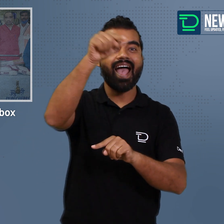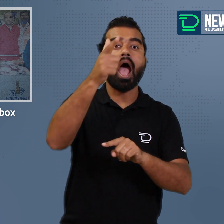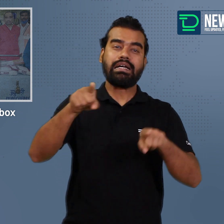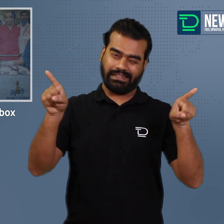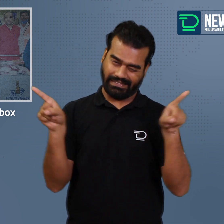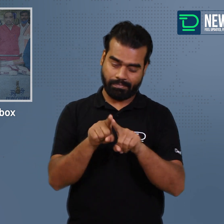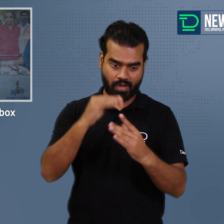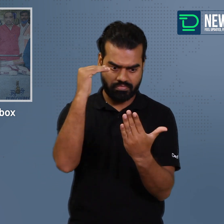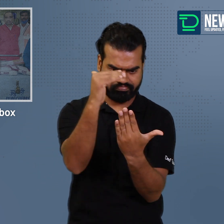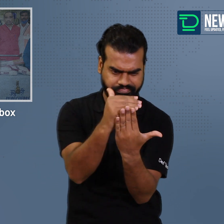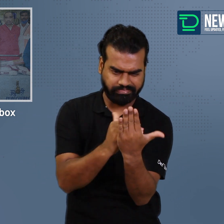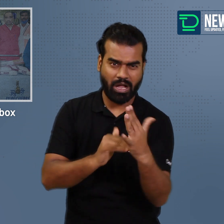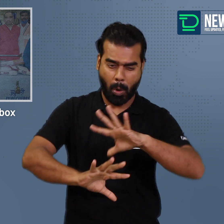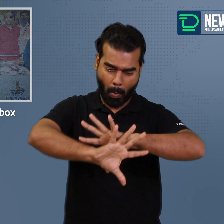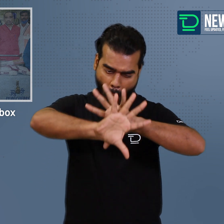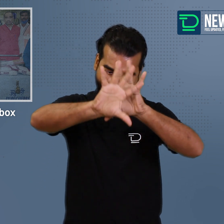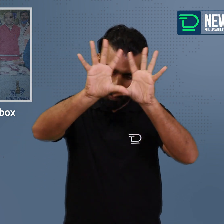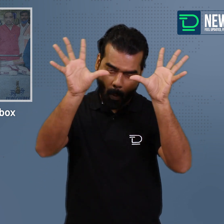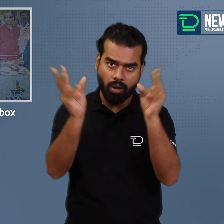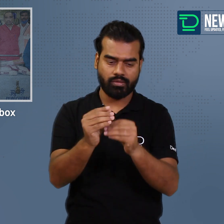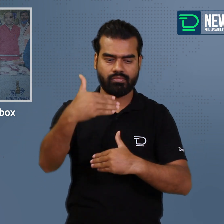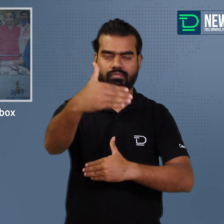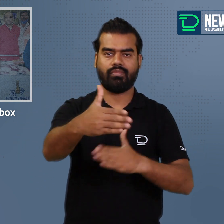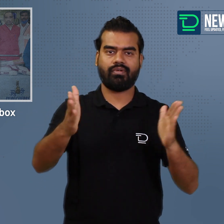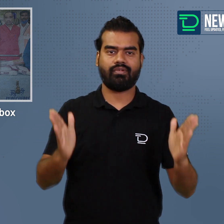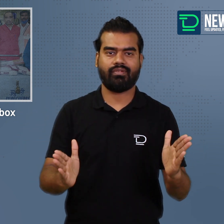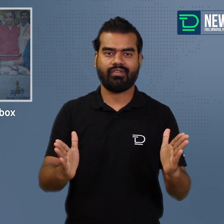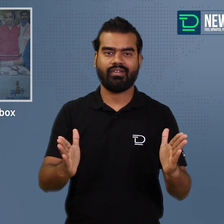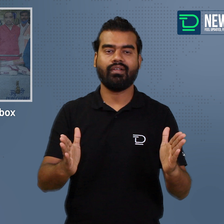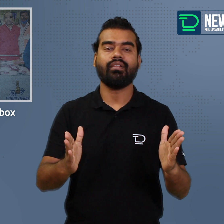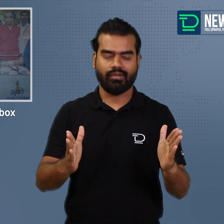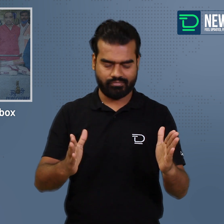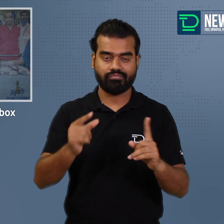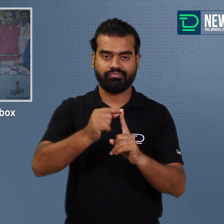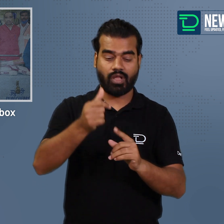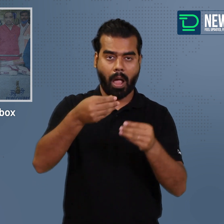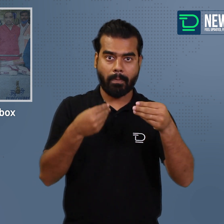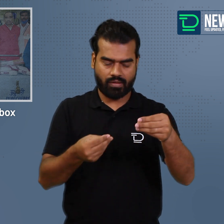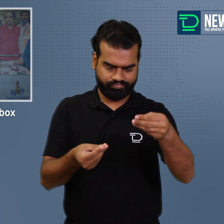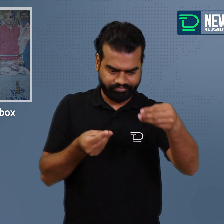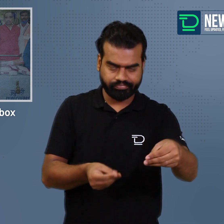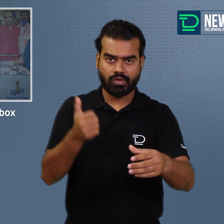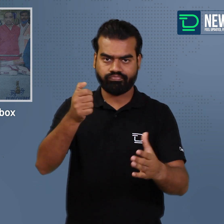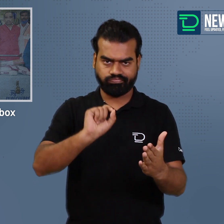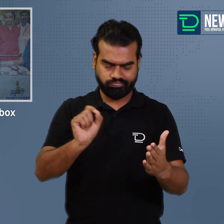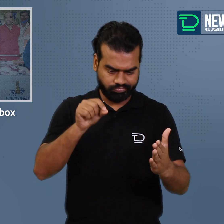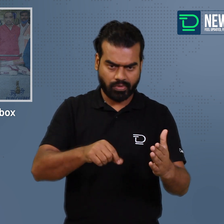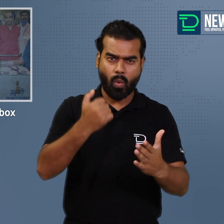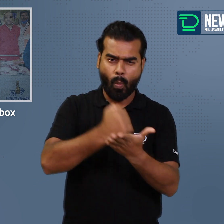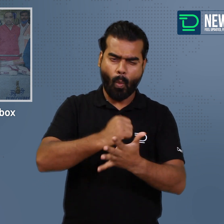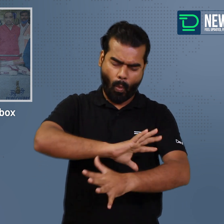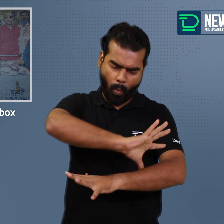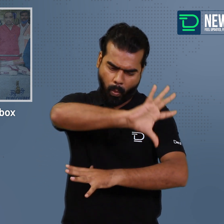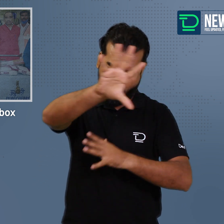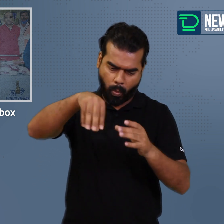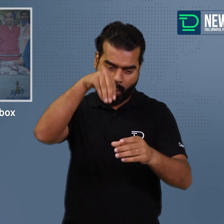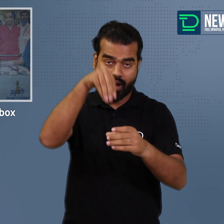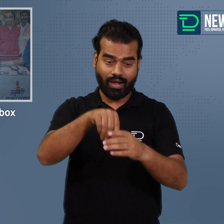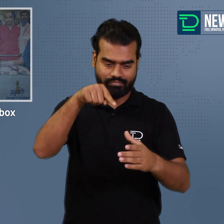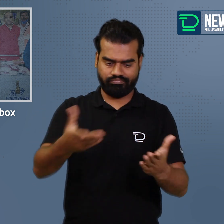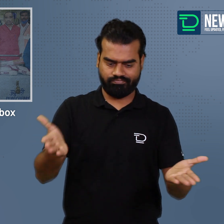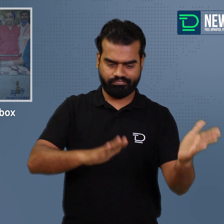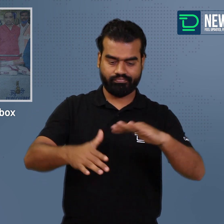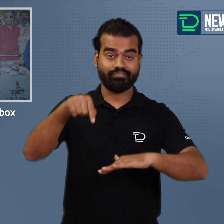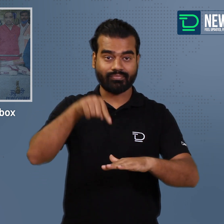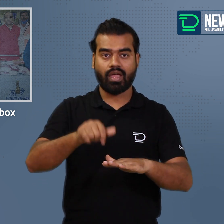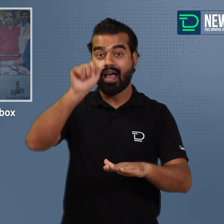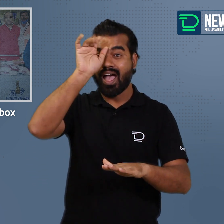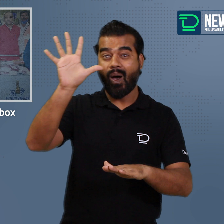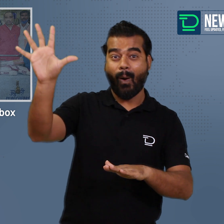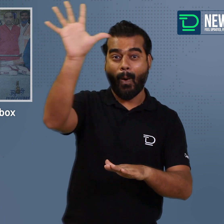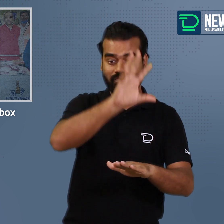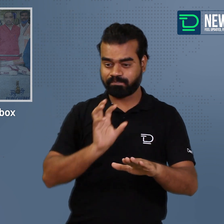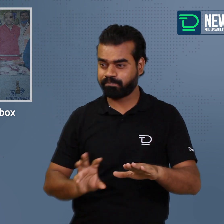subsequently, ballot boxes, ballot papers, special pens, and sealed election materials